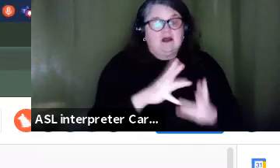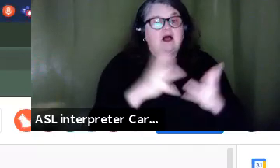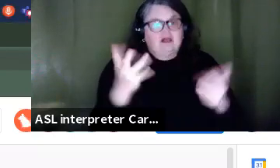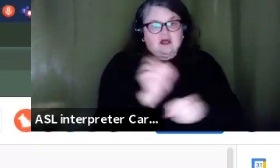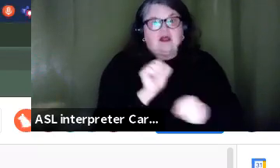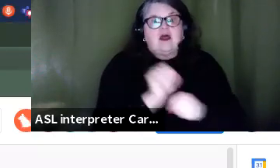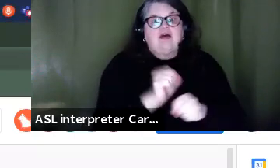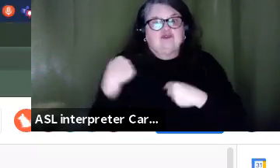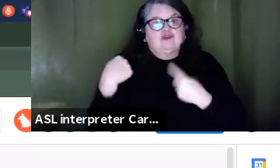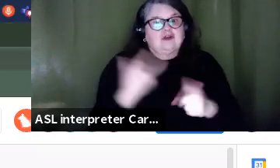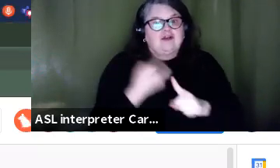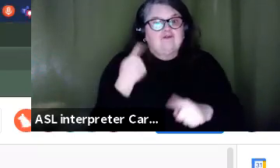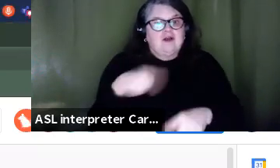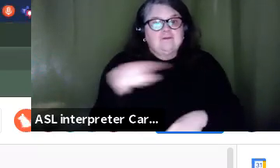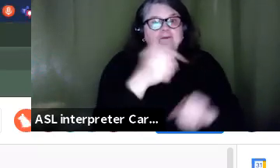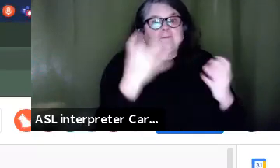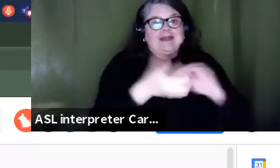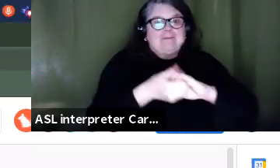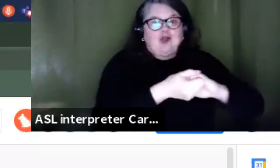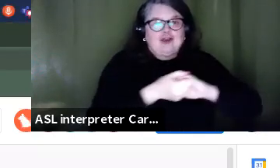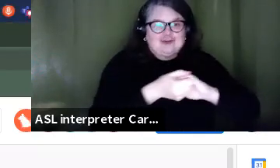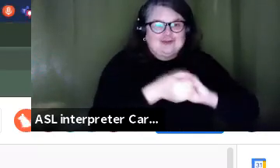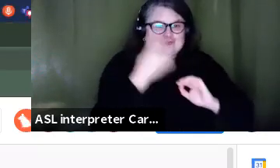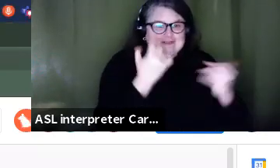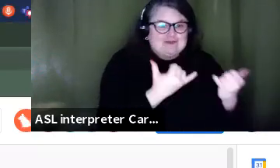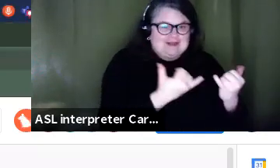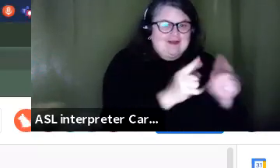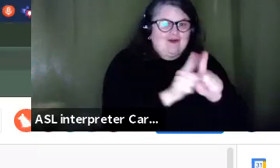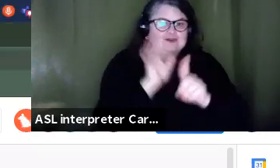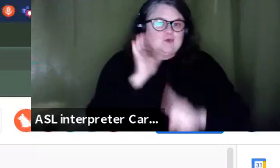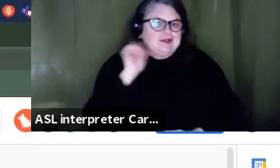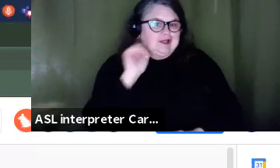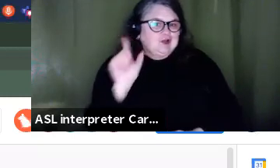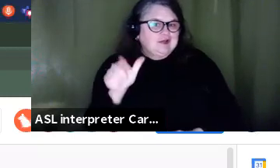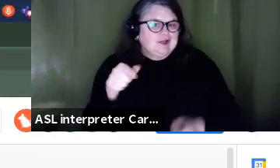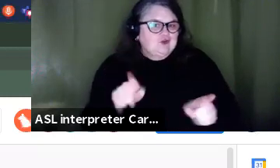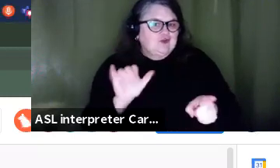is the disability aging and higher weight communities COVID-19 advocacy toolkit. This is a lot of work from the